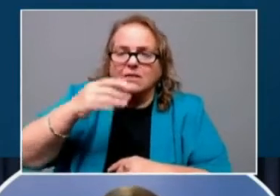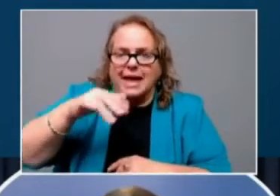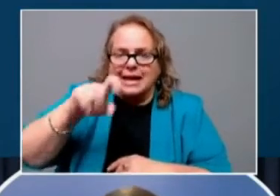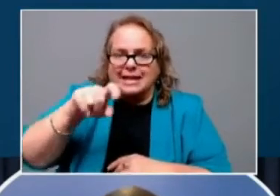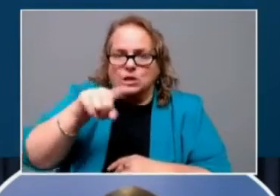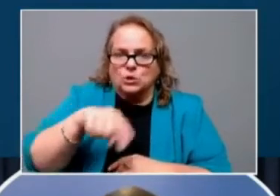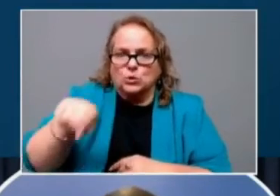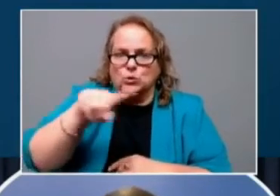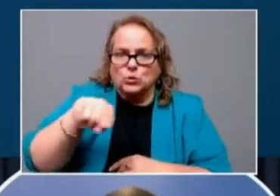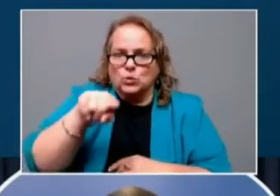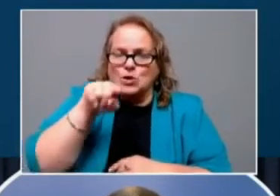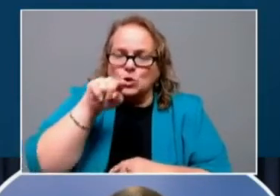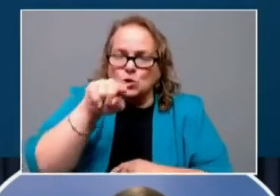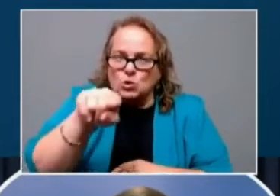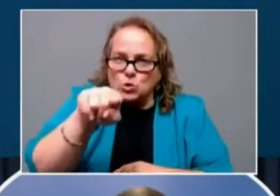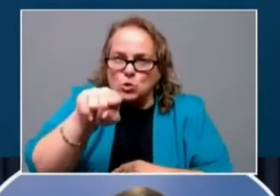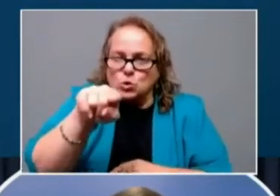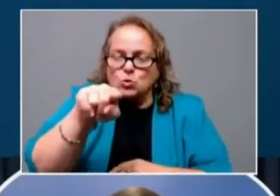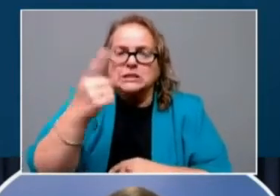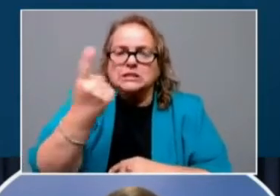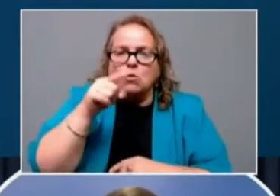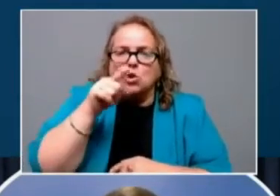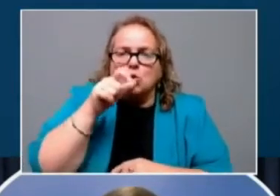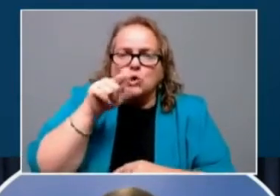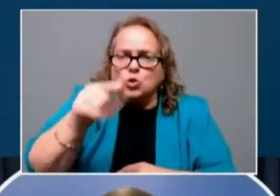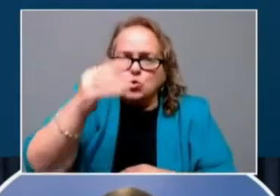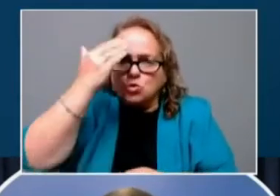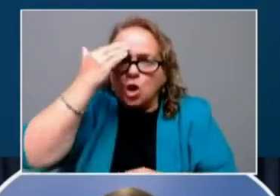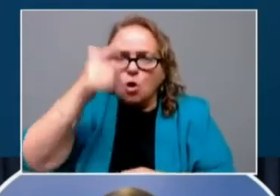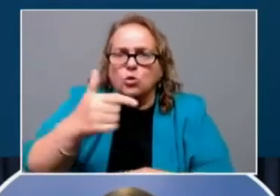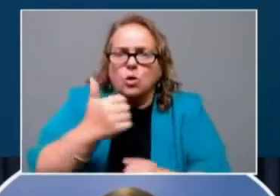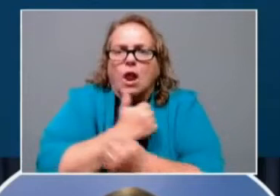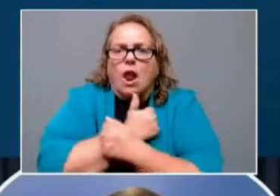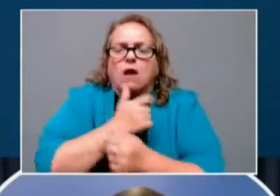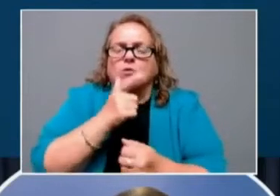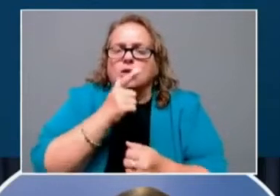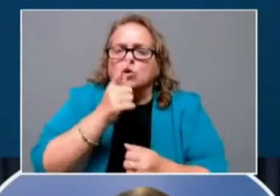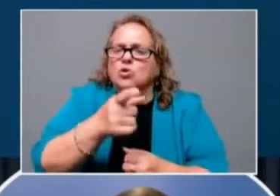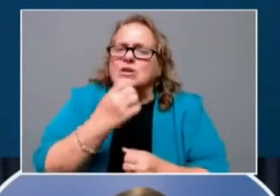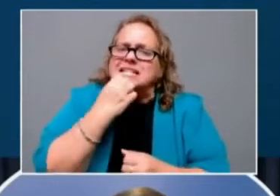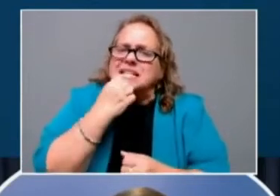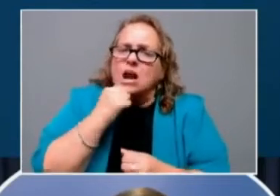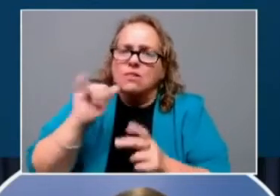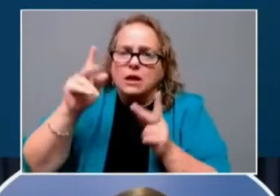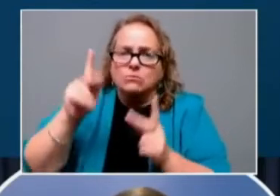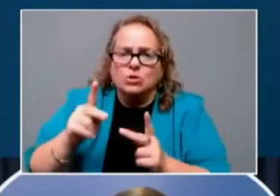know that they love and they care about. And let me start by saying breaking